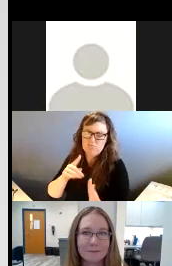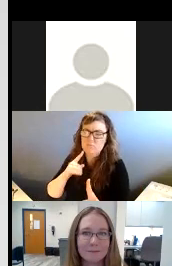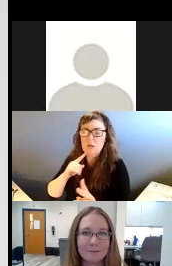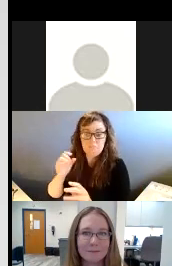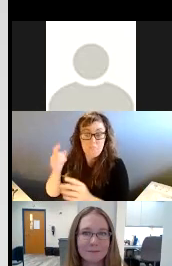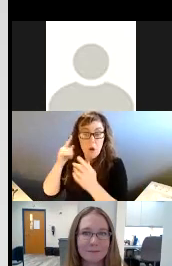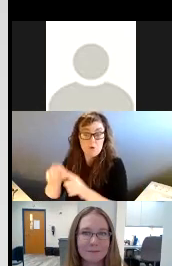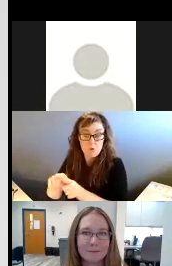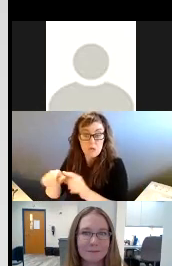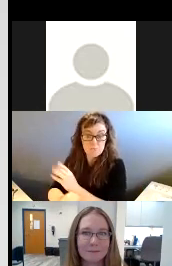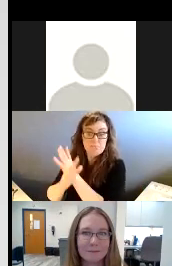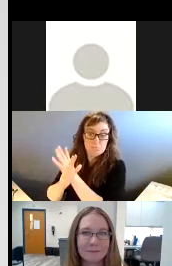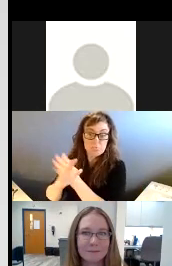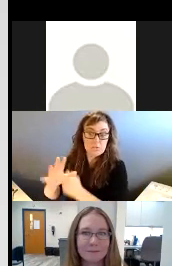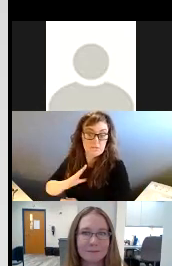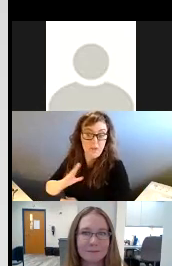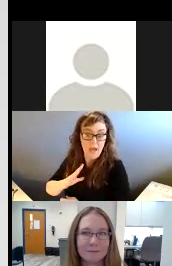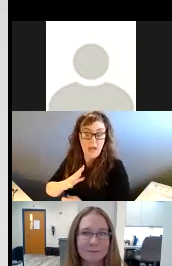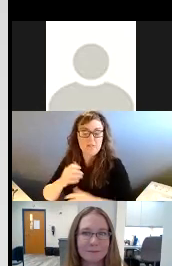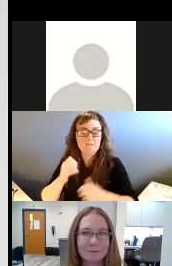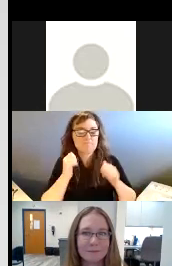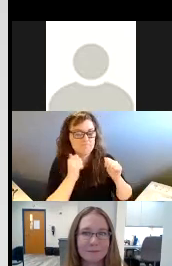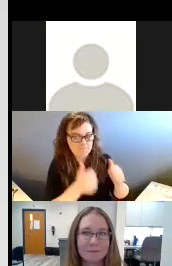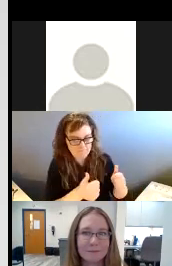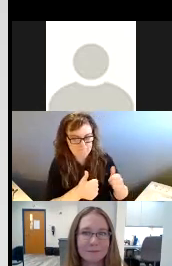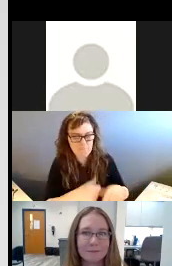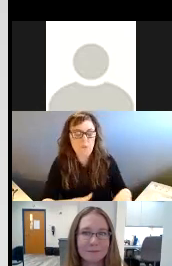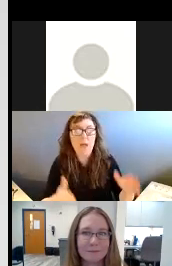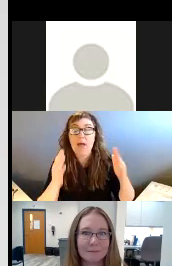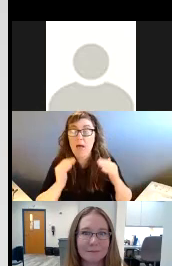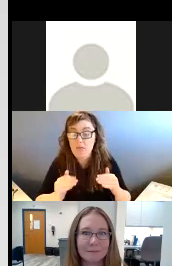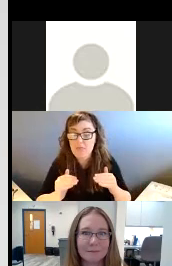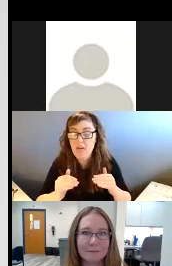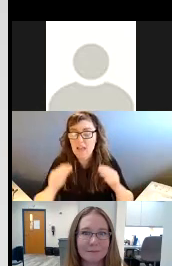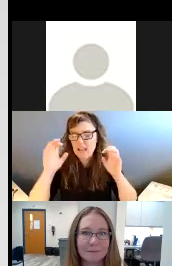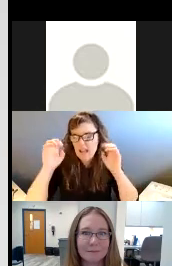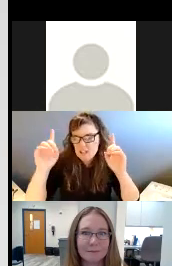WE DO HAVE OUR OWN EDUCATION HANDOUTS AS FAR AS THE PROCESS OF WHAT IT'S GOING TO LOOK LIKE,